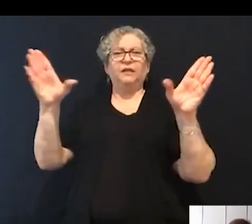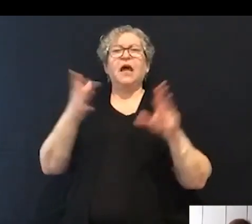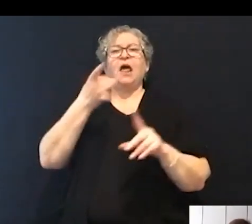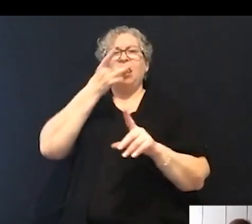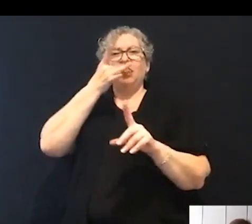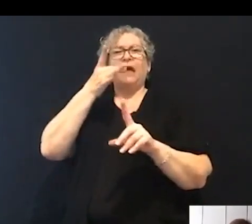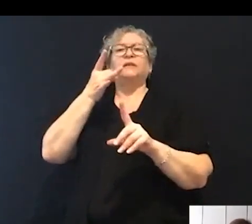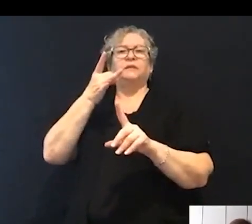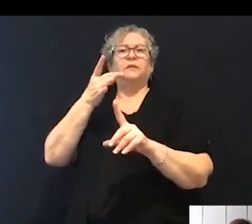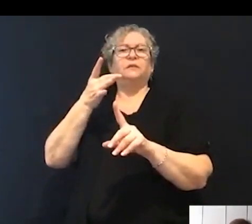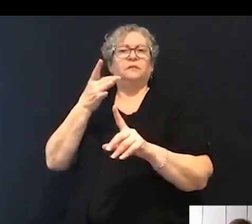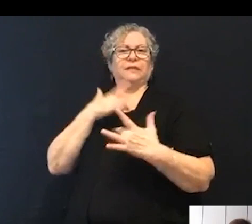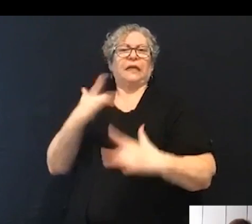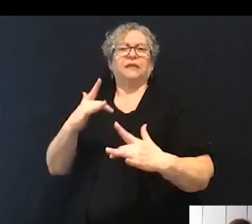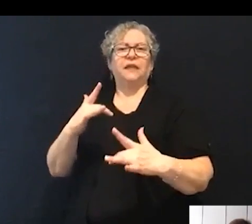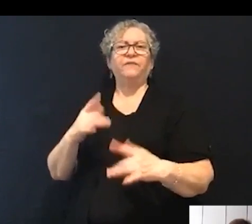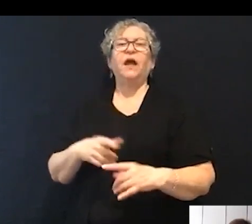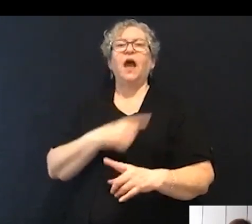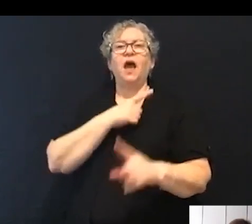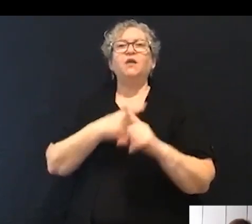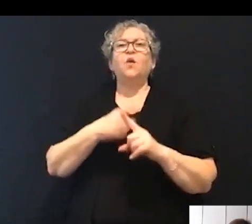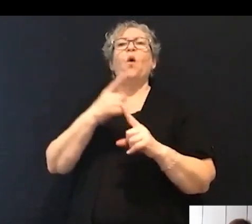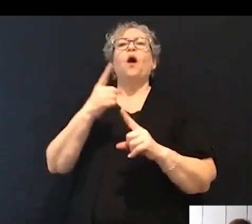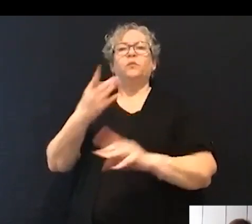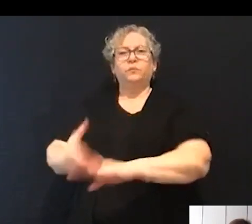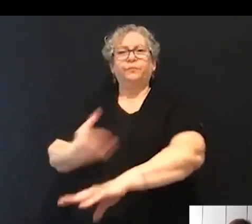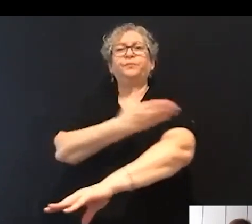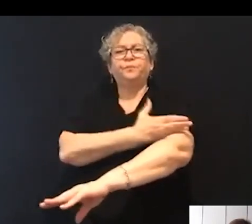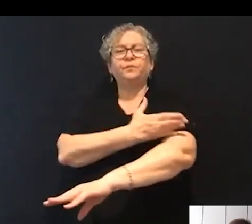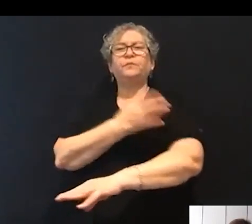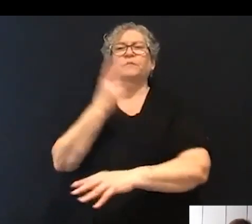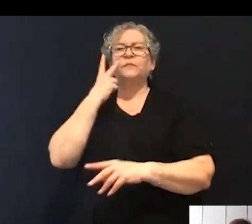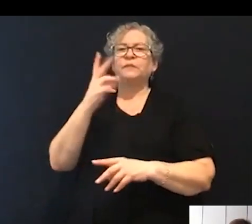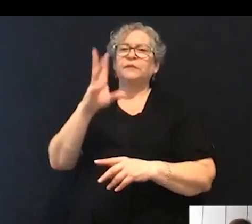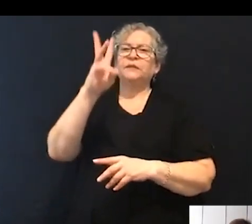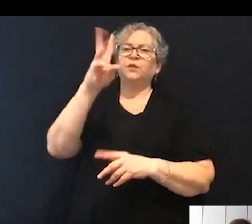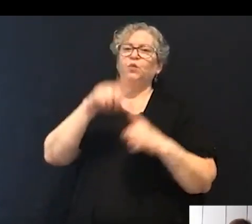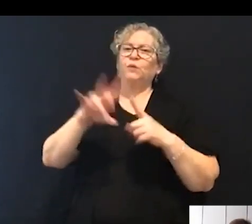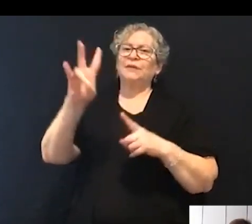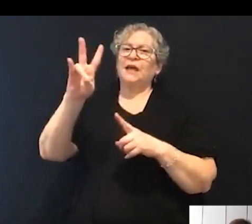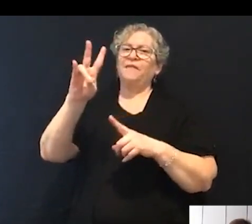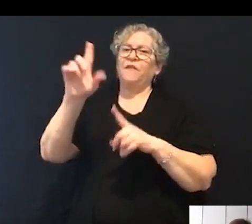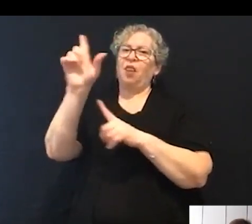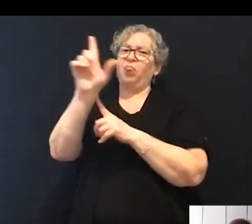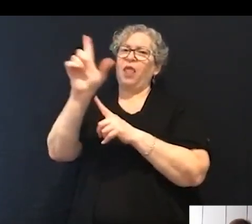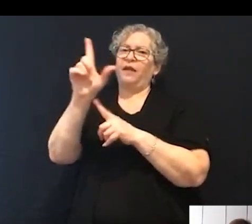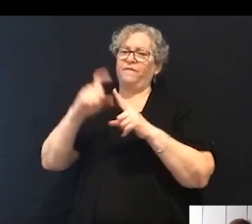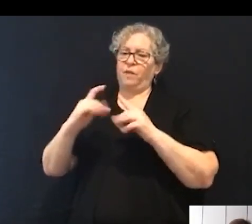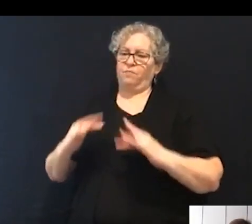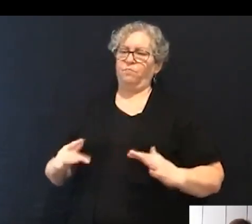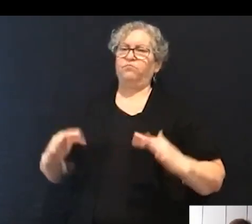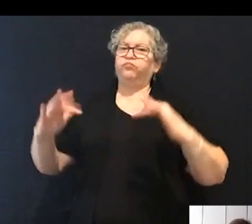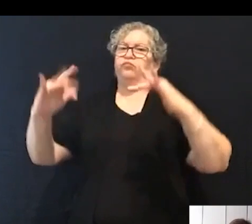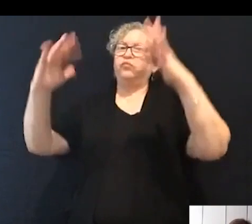And also saw an improvement by six to seven letters from baseline for the visual acuity.